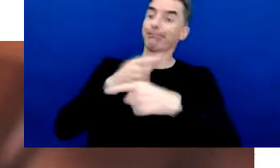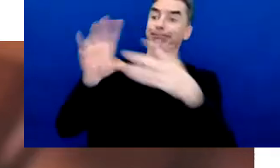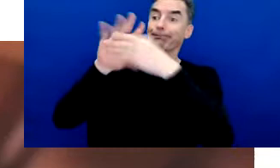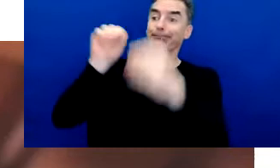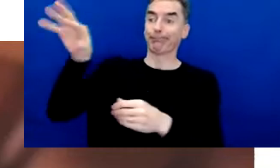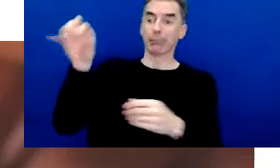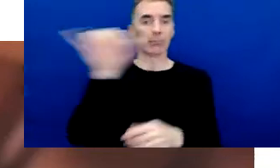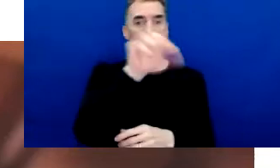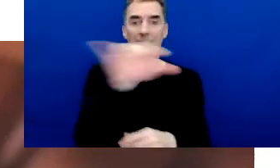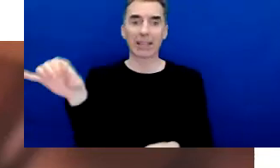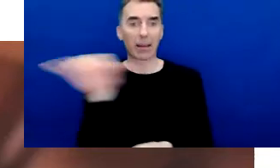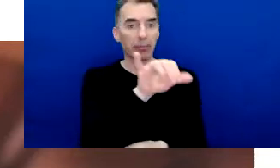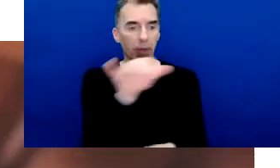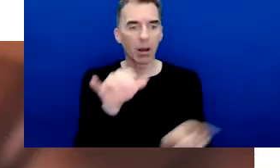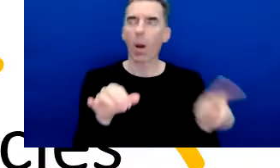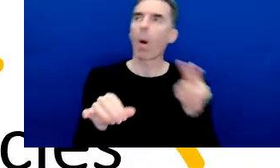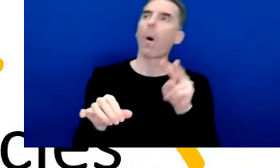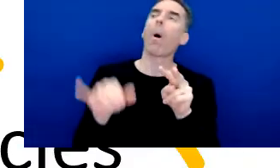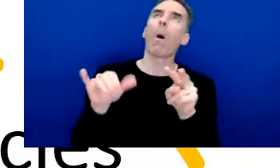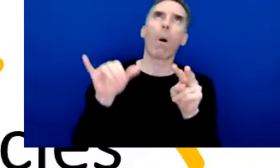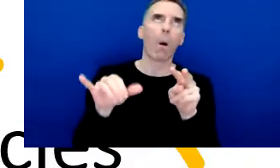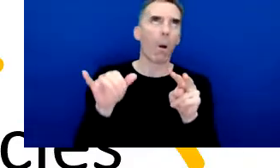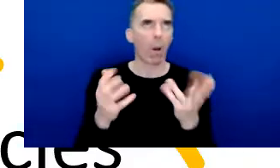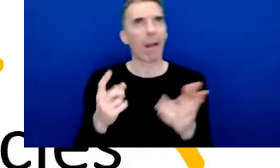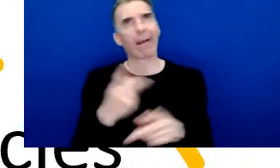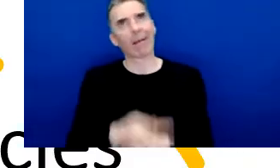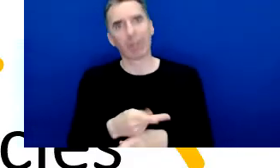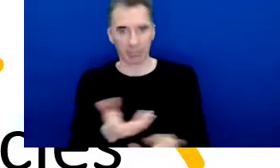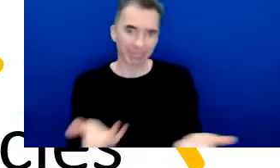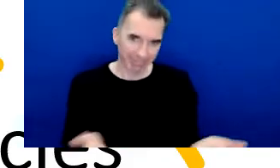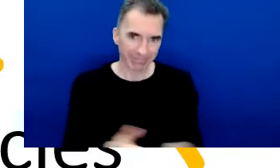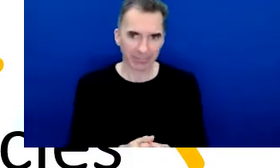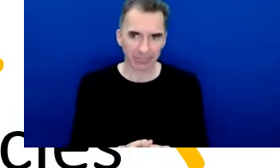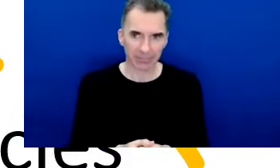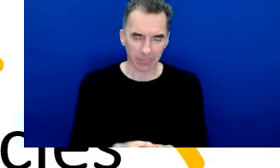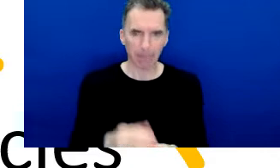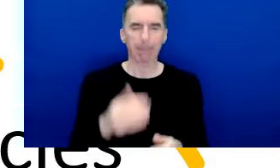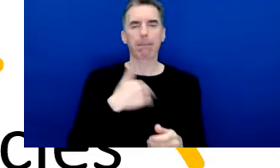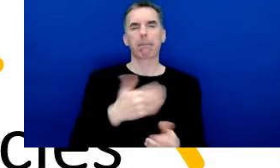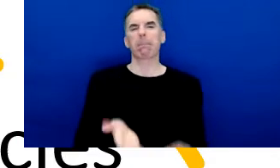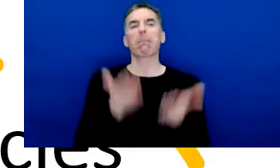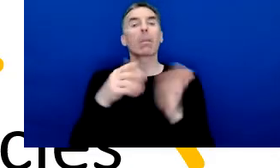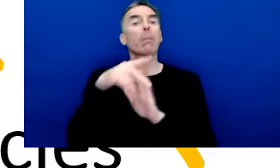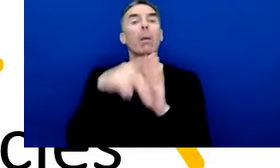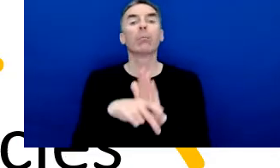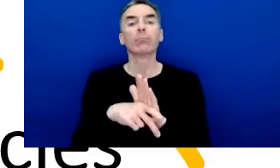They need to be able to connect those two so here are some of the recommended policies that are on the checklist,